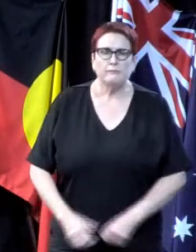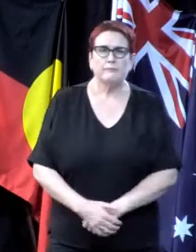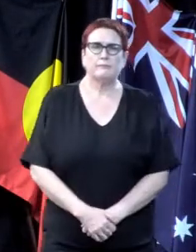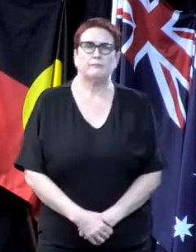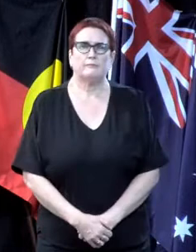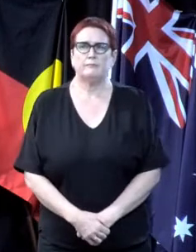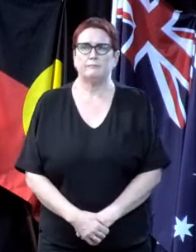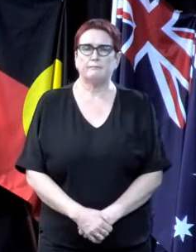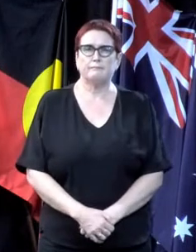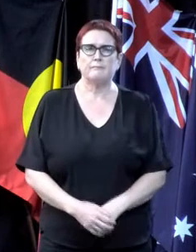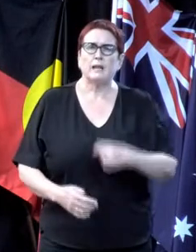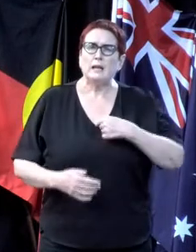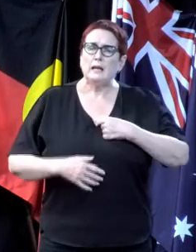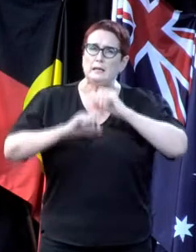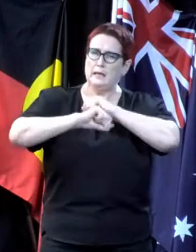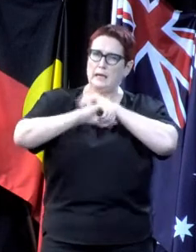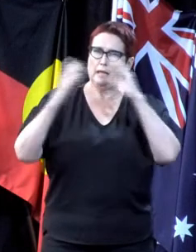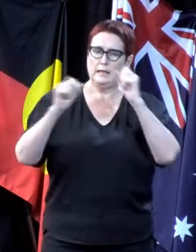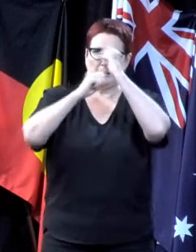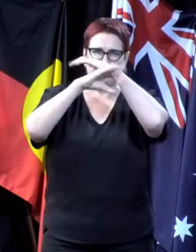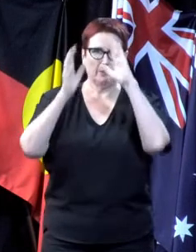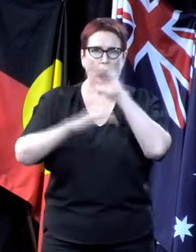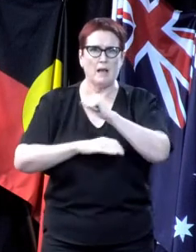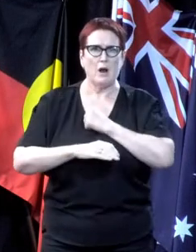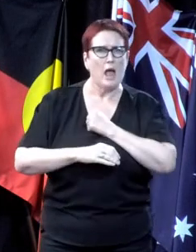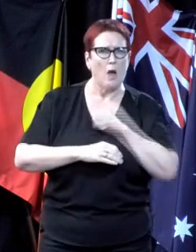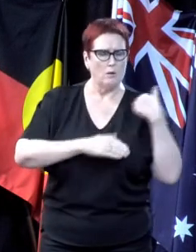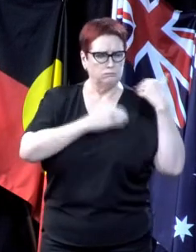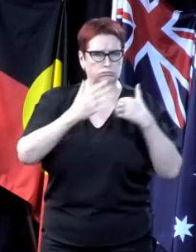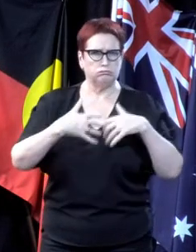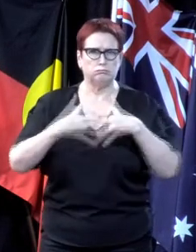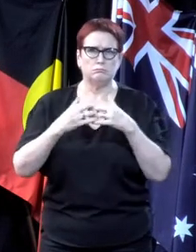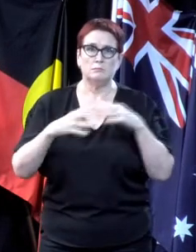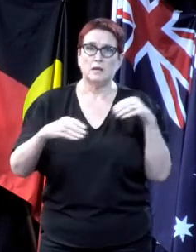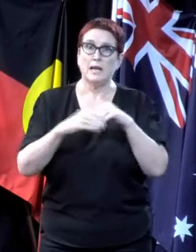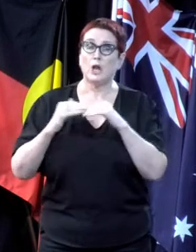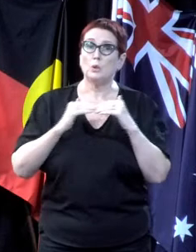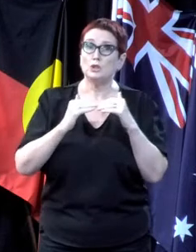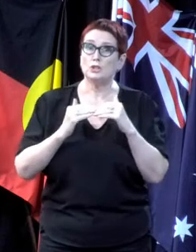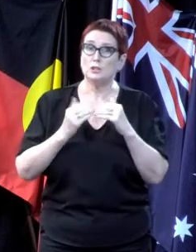The only thing she forgot to share was the principal taught as a co-teacher.